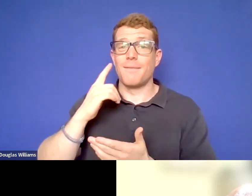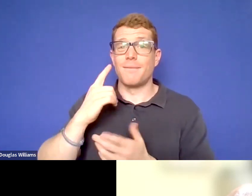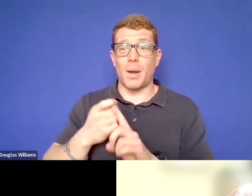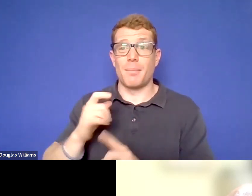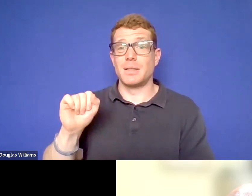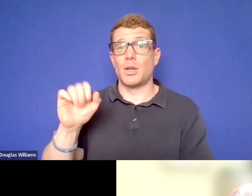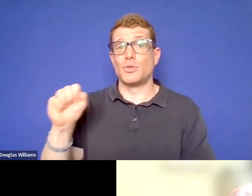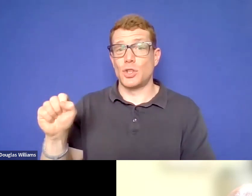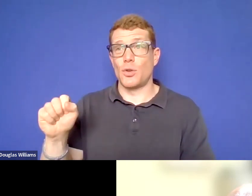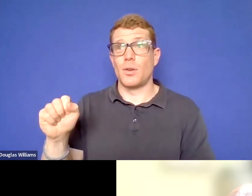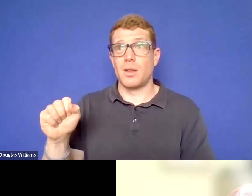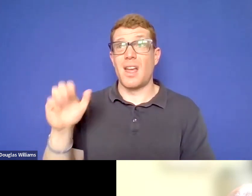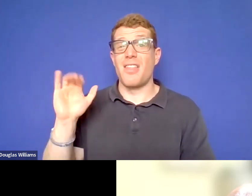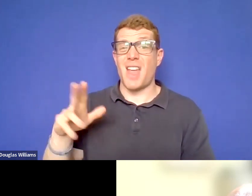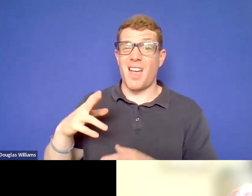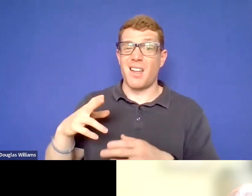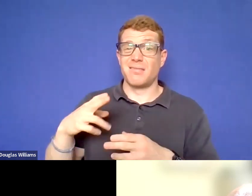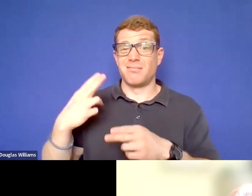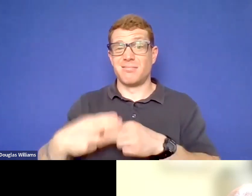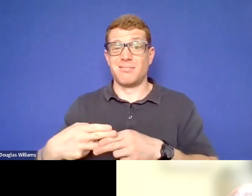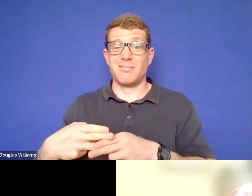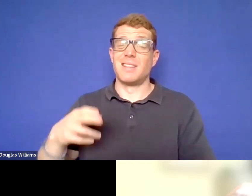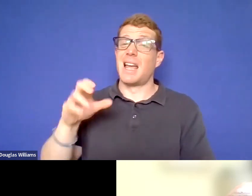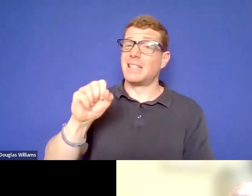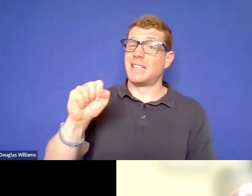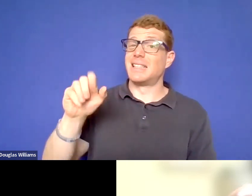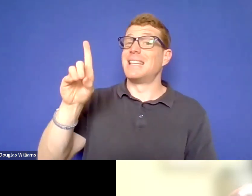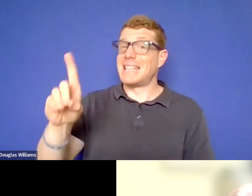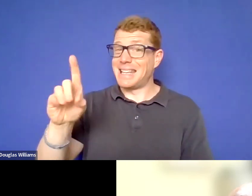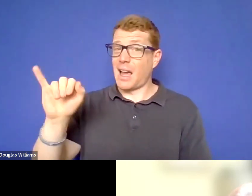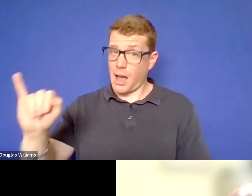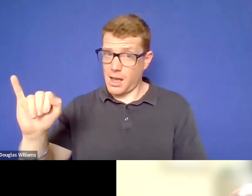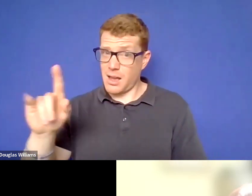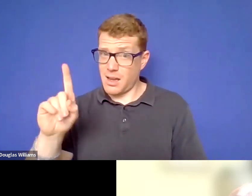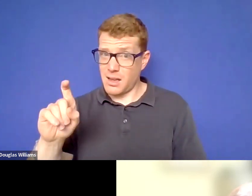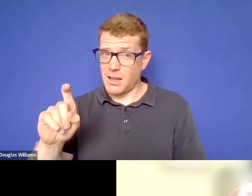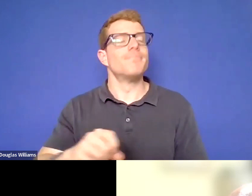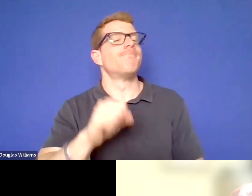Is that considered? Ssdi: Yes, yeah. disabled.